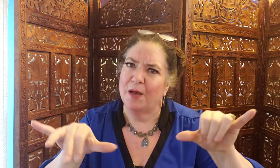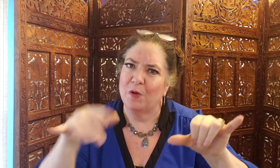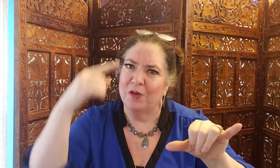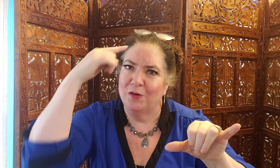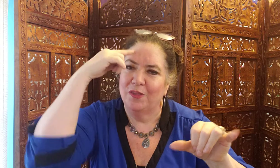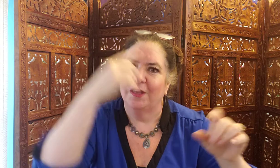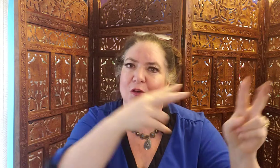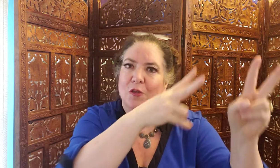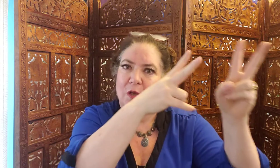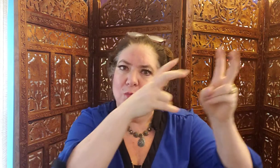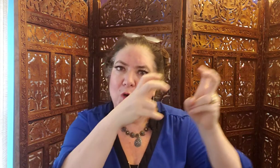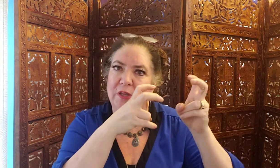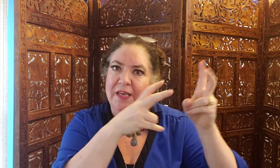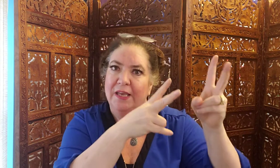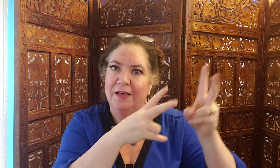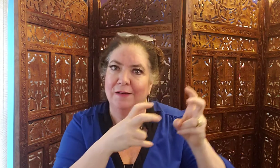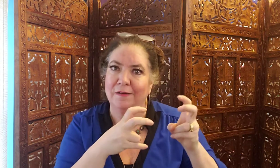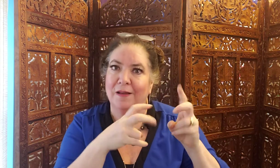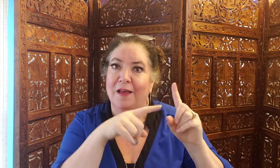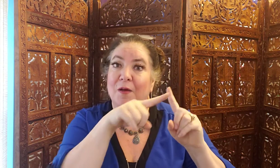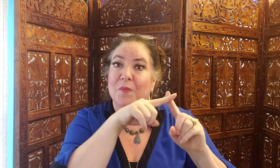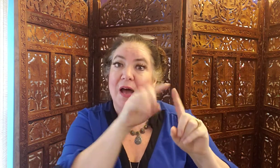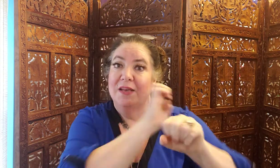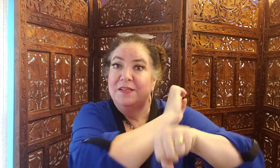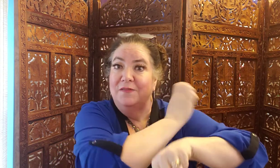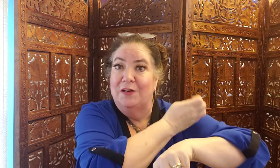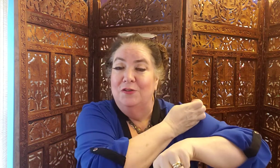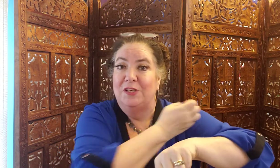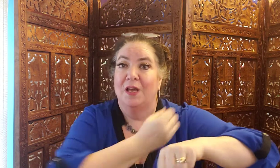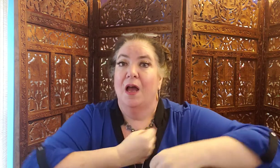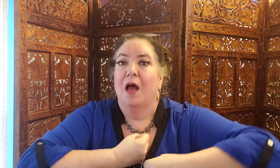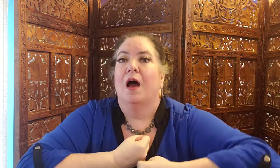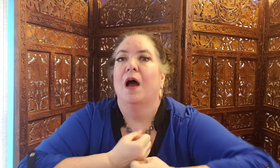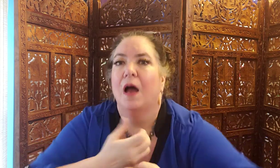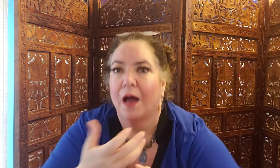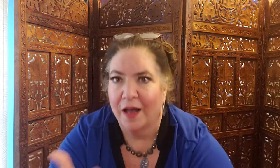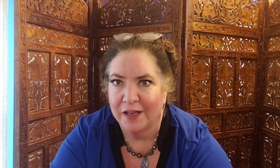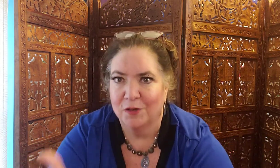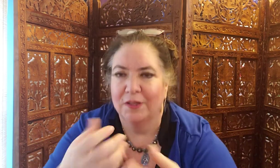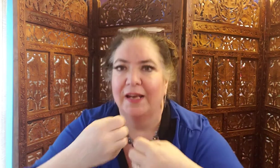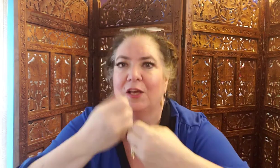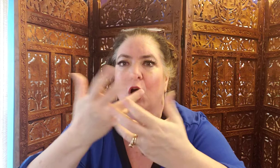I want you to think that you're pulling in positive energy and you're letting go